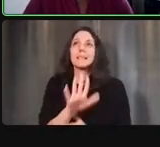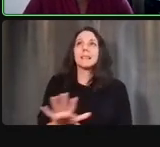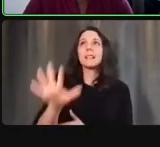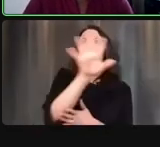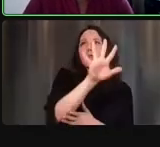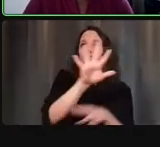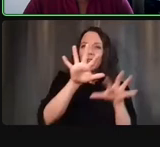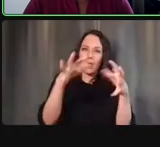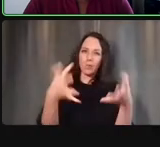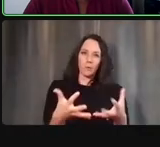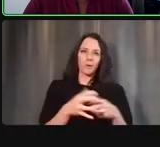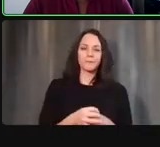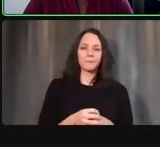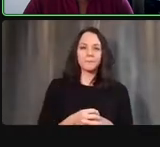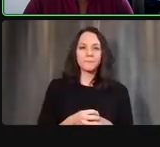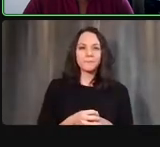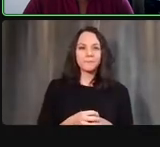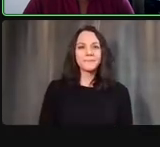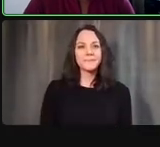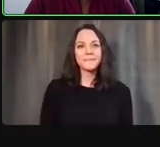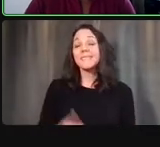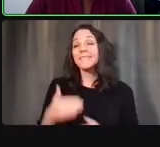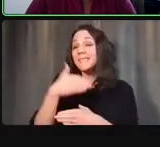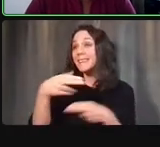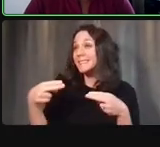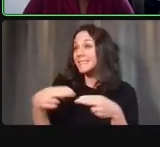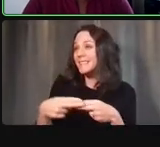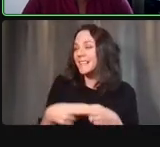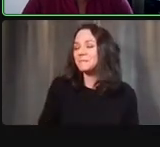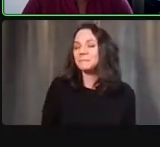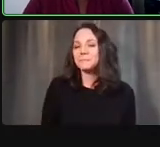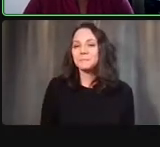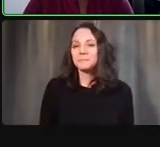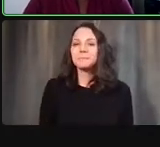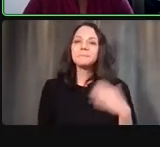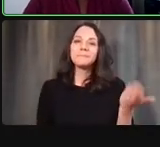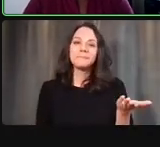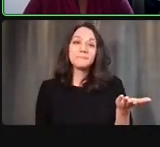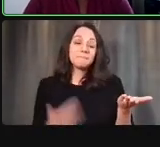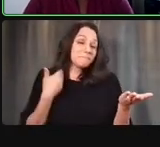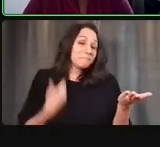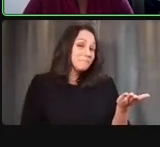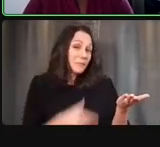Hello, and thank you. So I'll tell you a little bit about myself, but in this image,